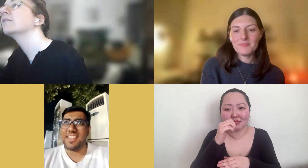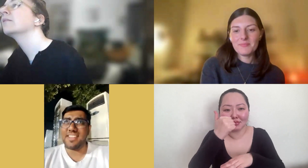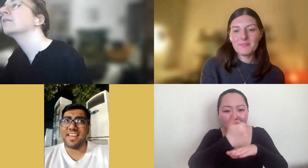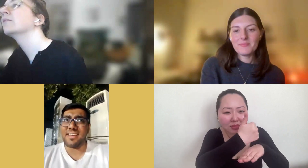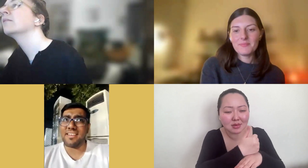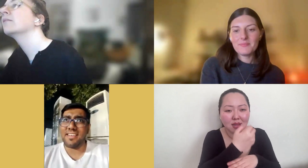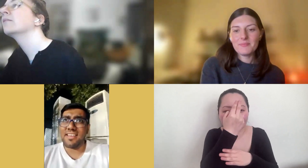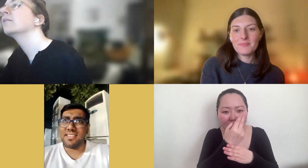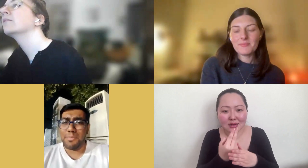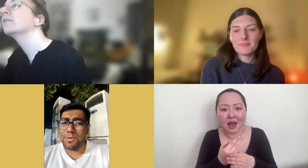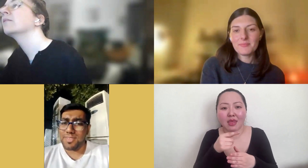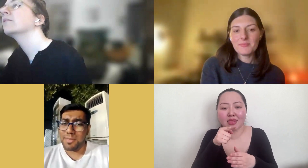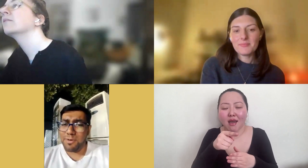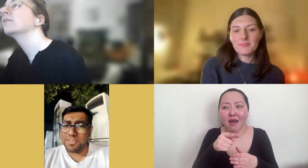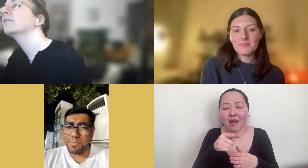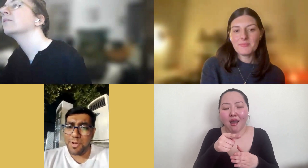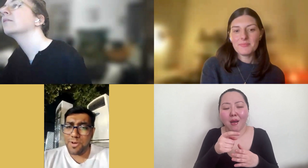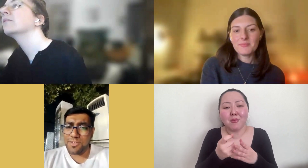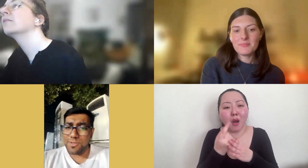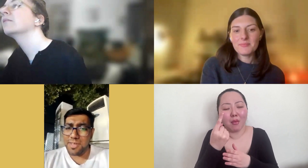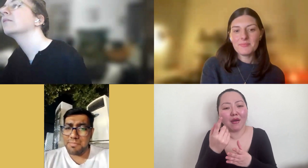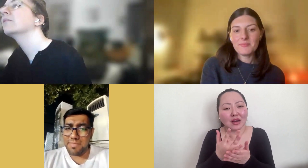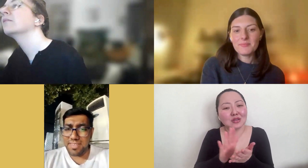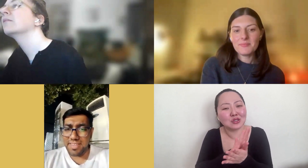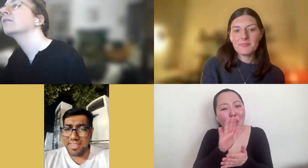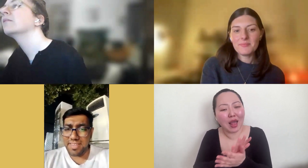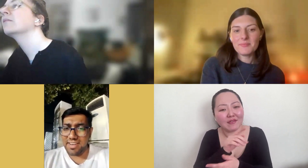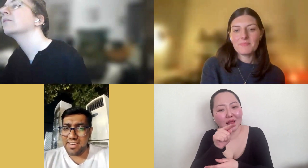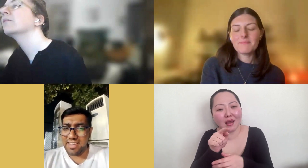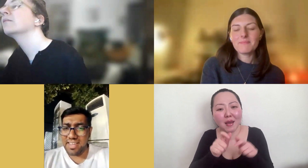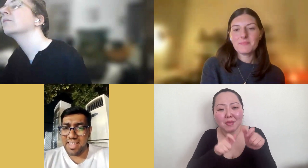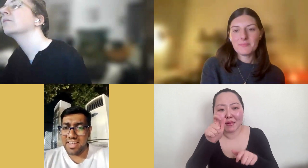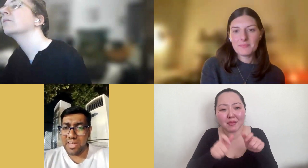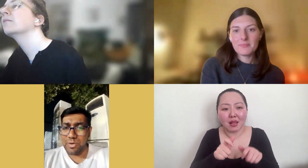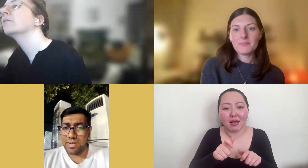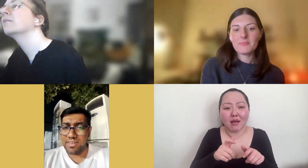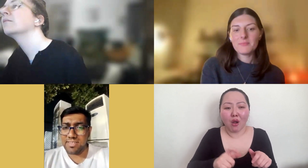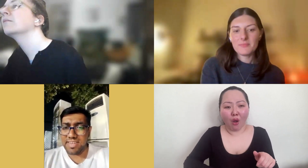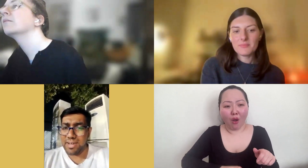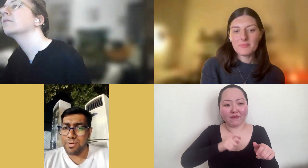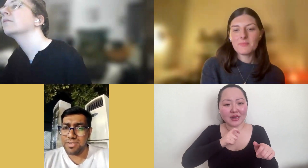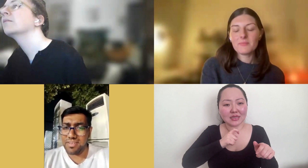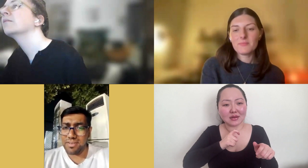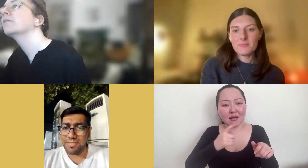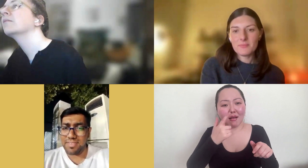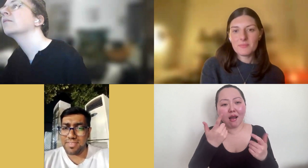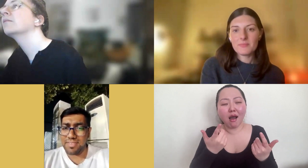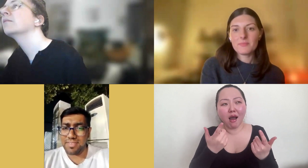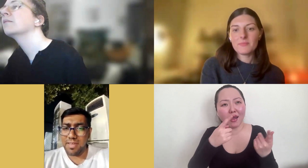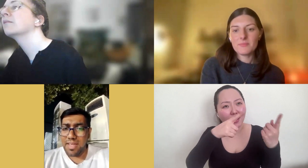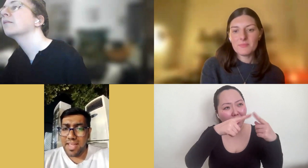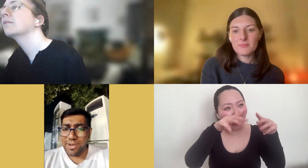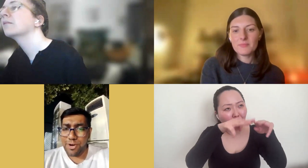confidence that the museum also belongs to them, that they are an equal stakeholder of the museum.